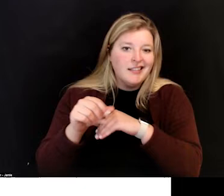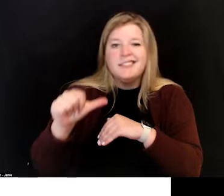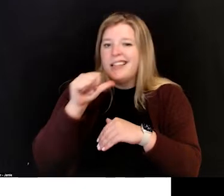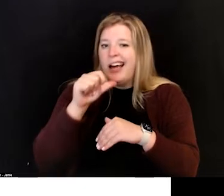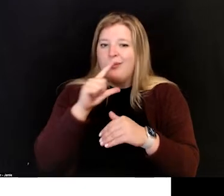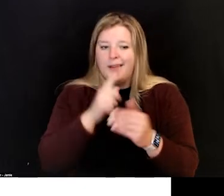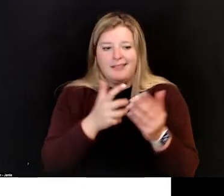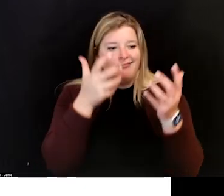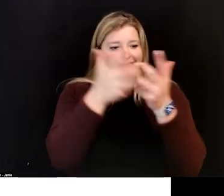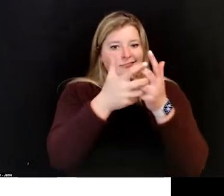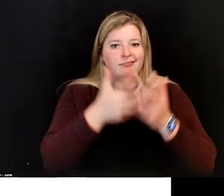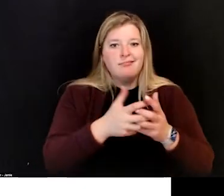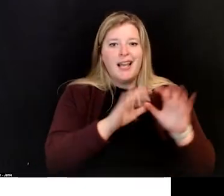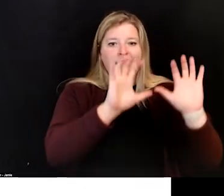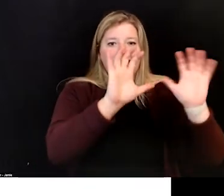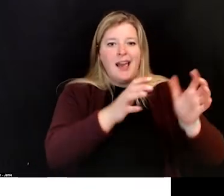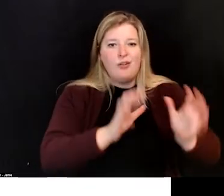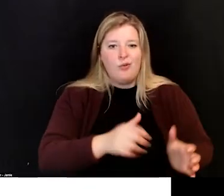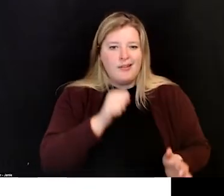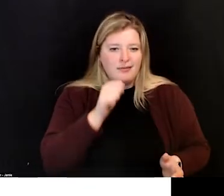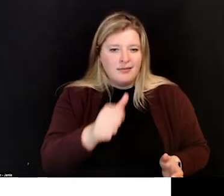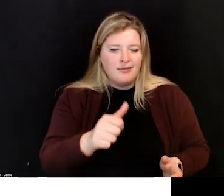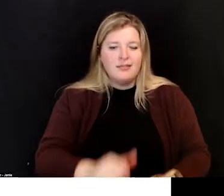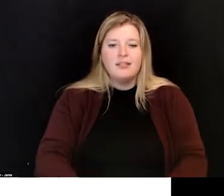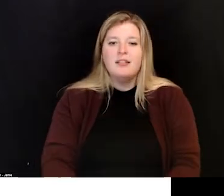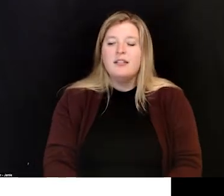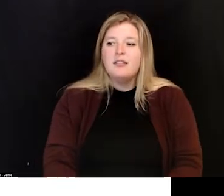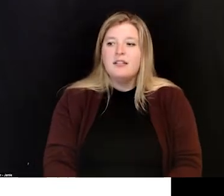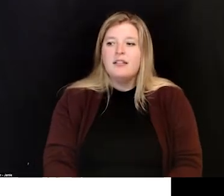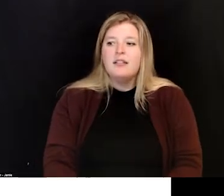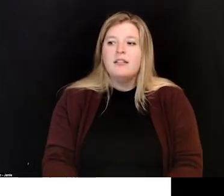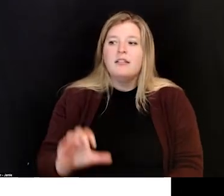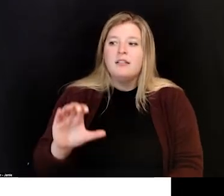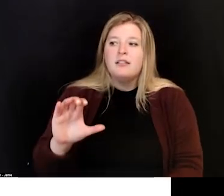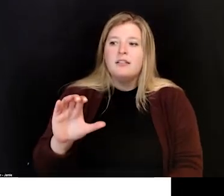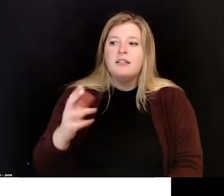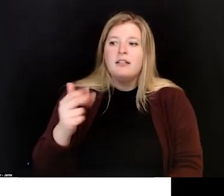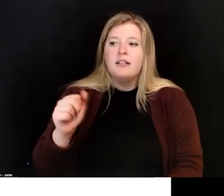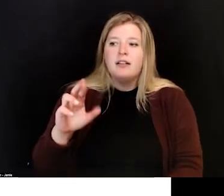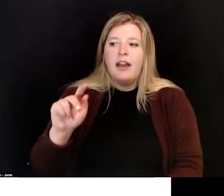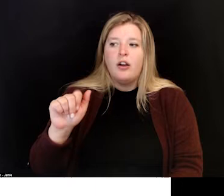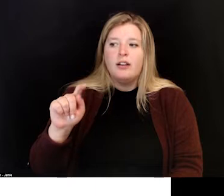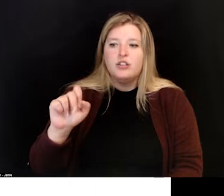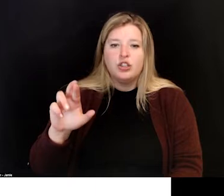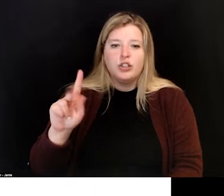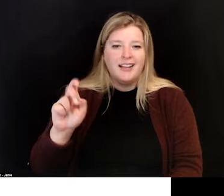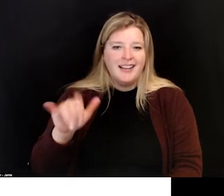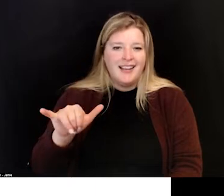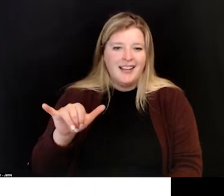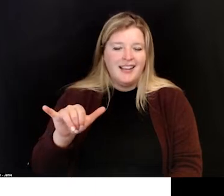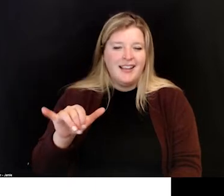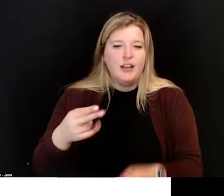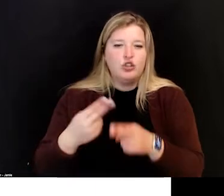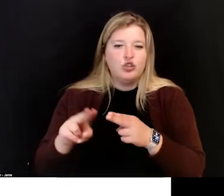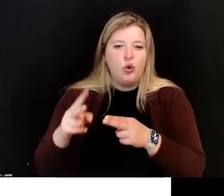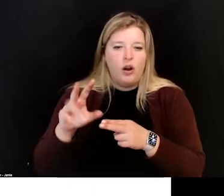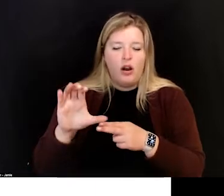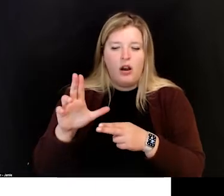So first of all, Character Key Shortcuts. This does not happen often, but it happened enough that a standard got written,